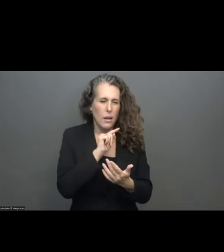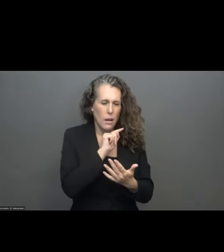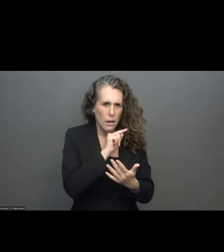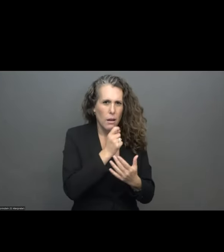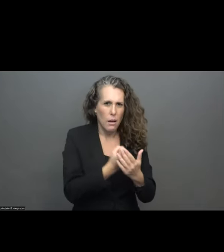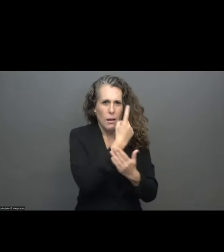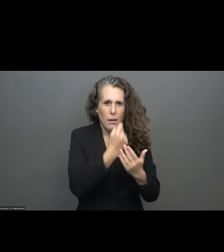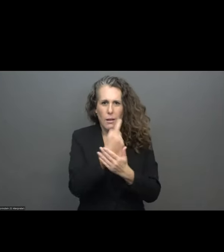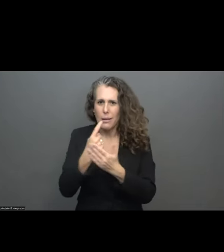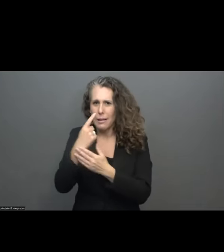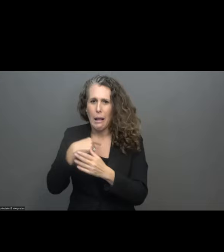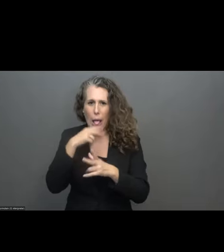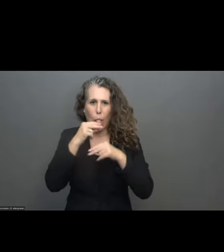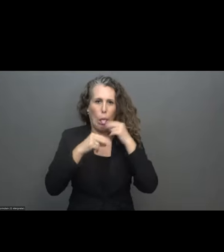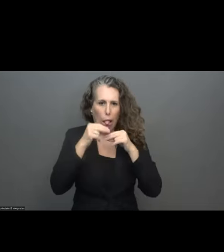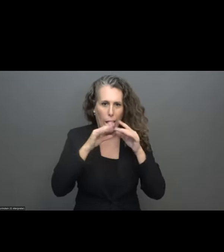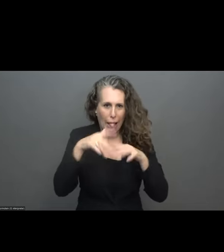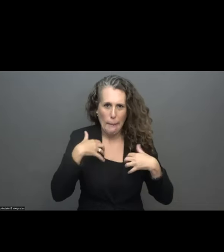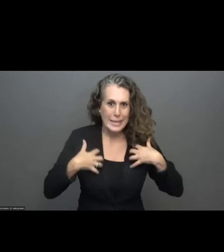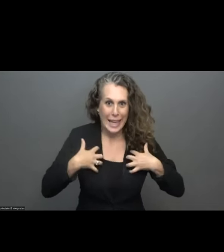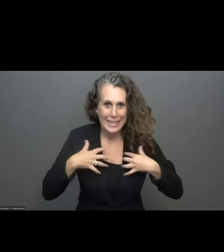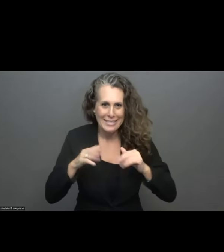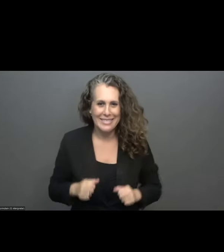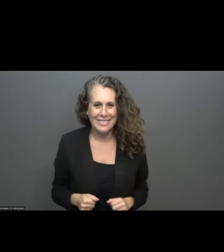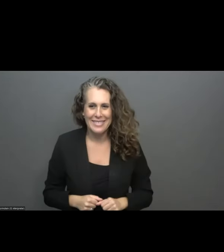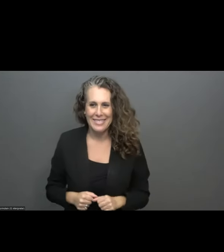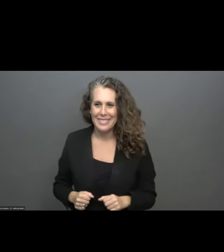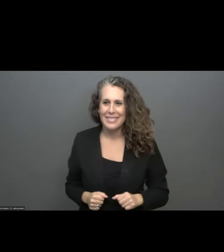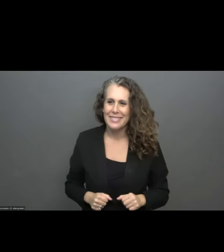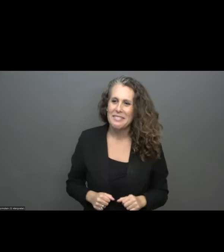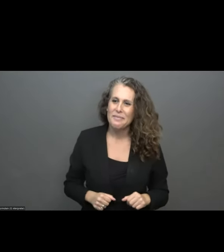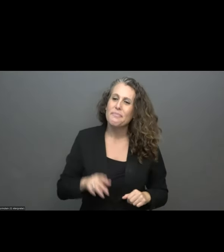too excited here. 14:42:54 So, so, so I think it's quite timely